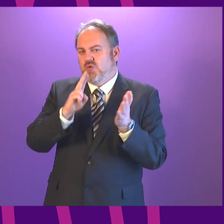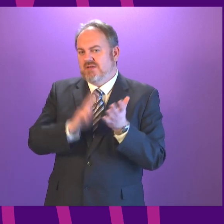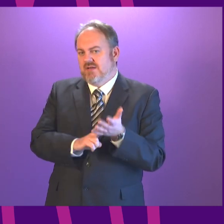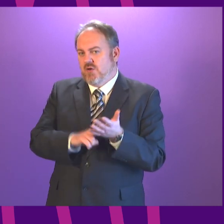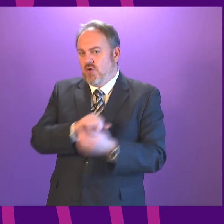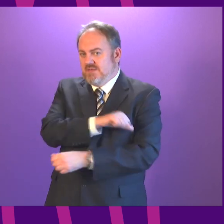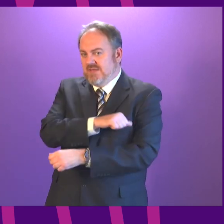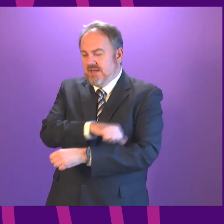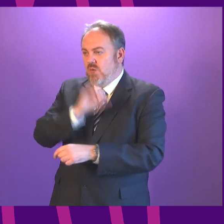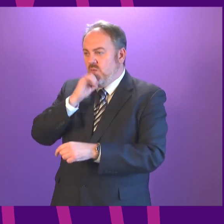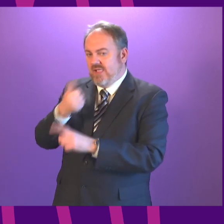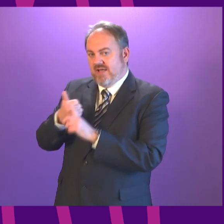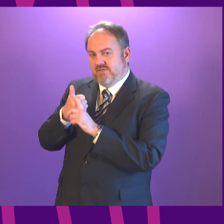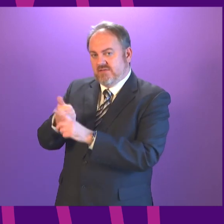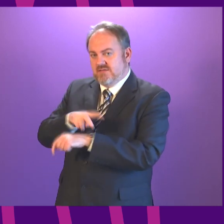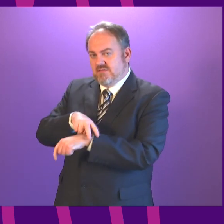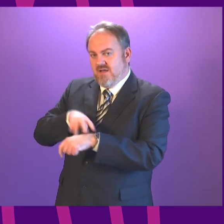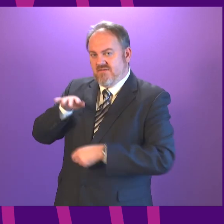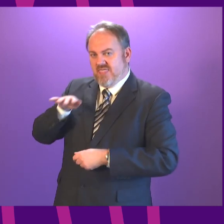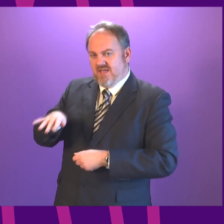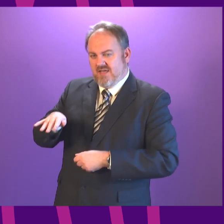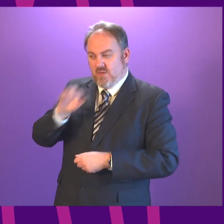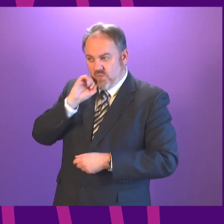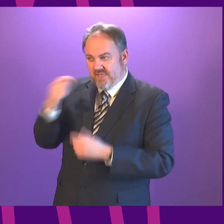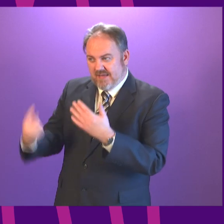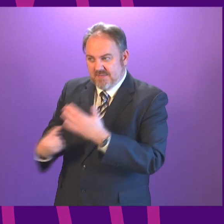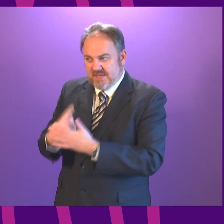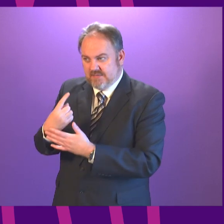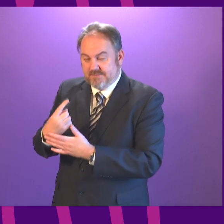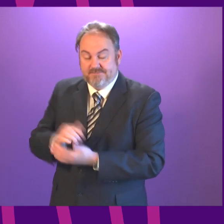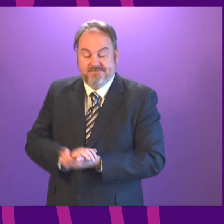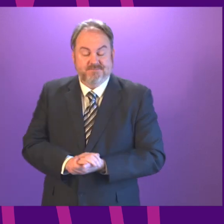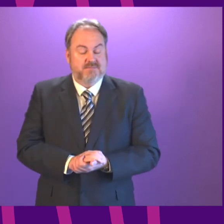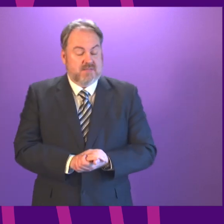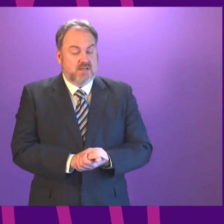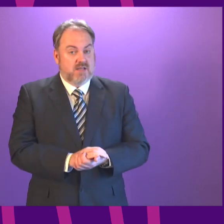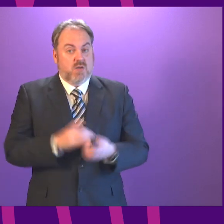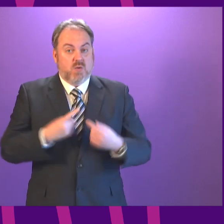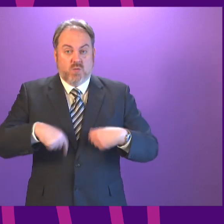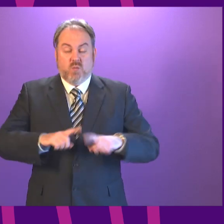The First Minister: We will continue to give details of that.